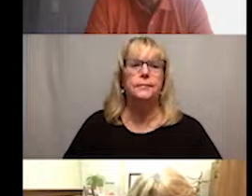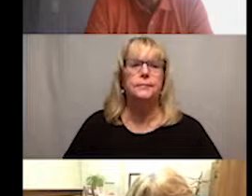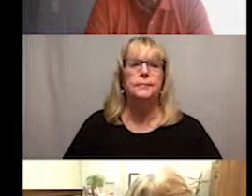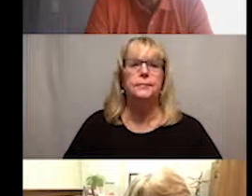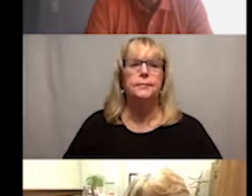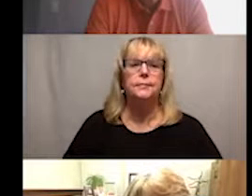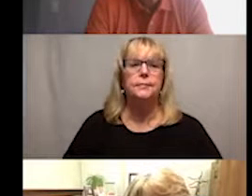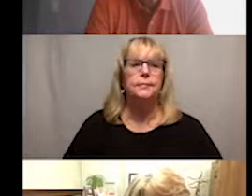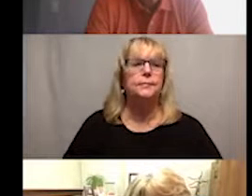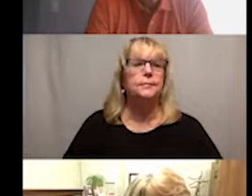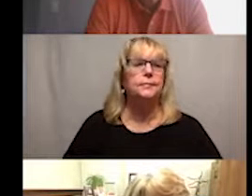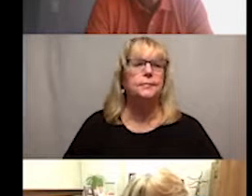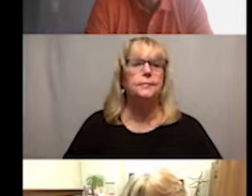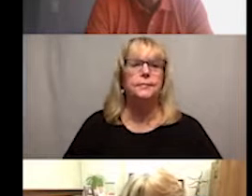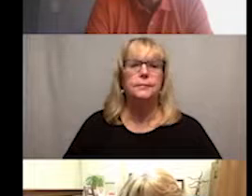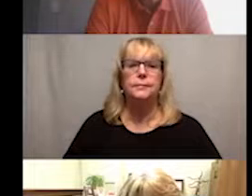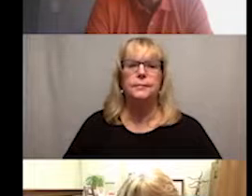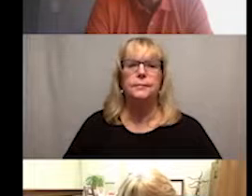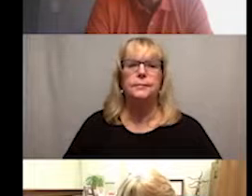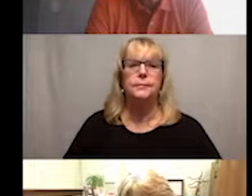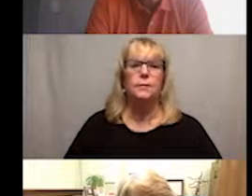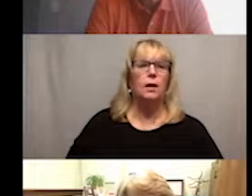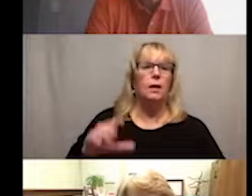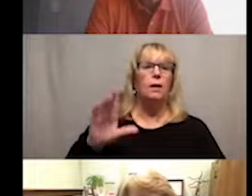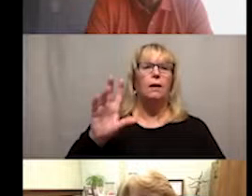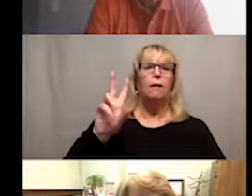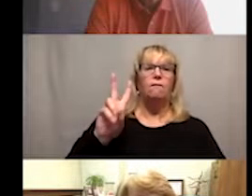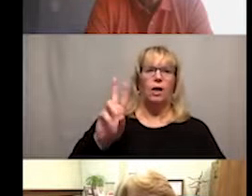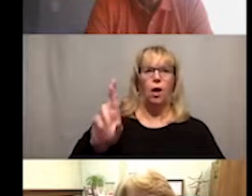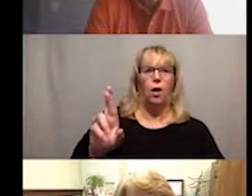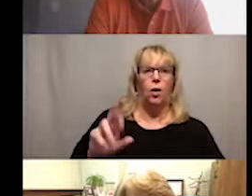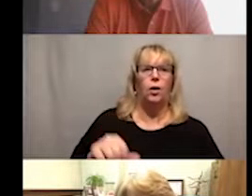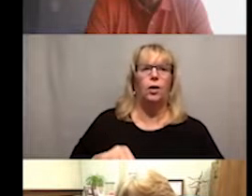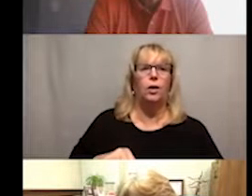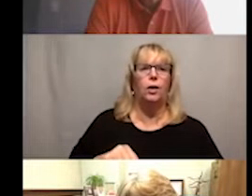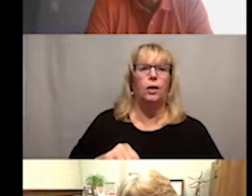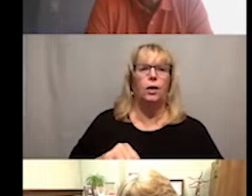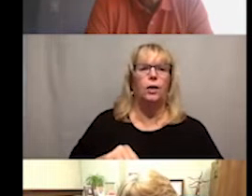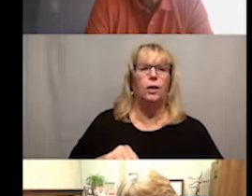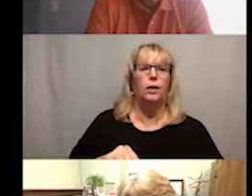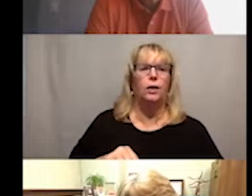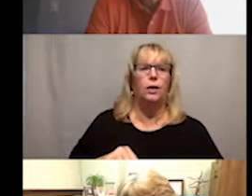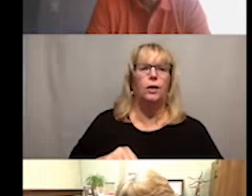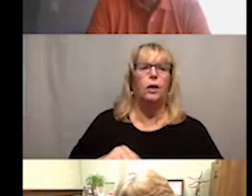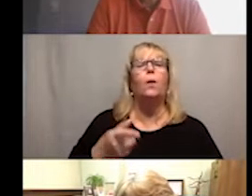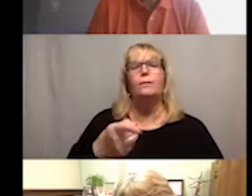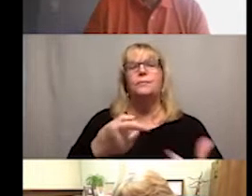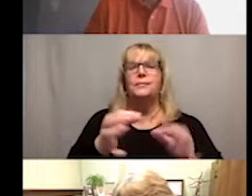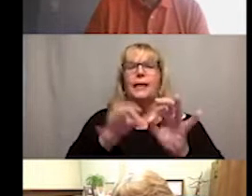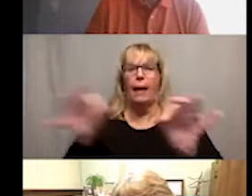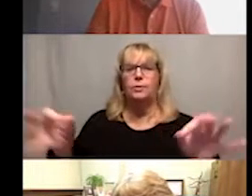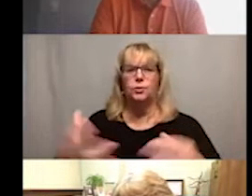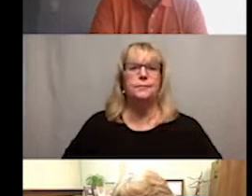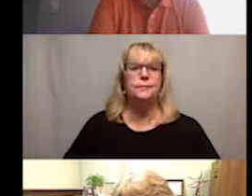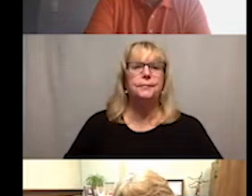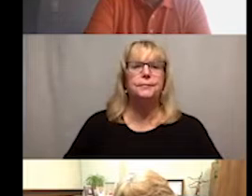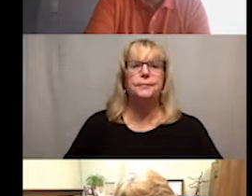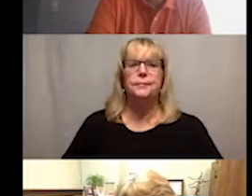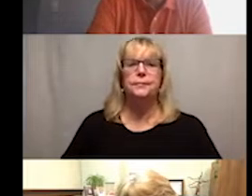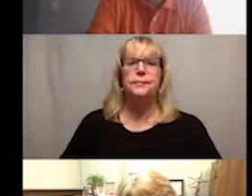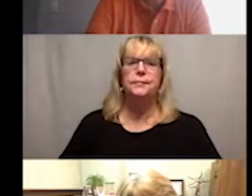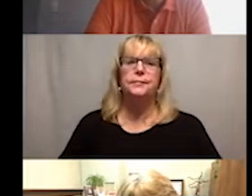Vocational Rehabilitation. Indiana Vocational Rehabilitation sometimes referred to as just VR